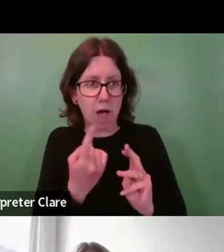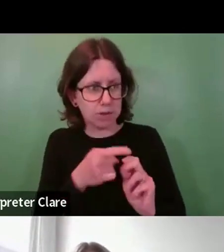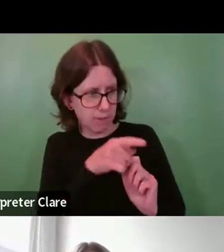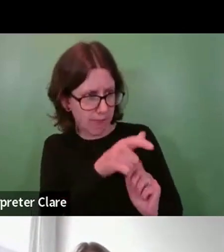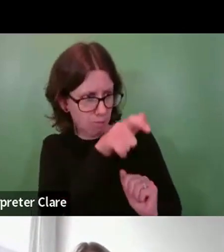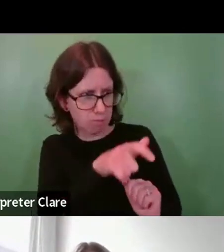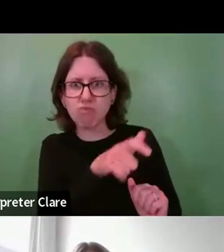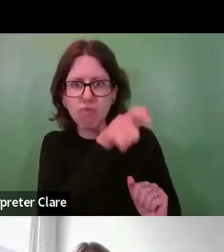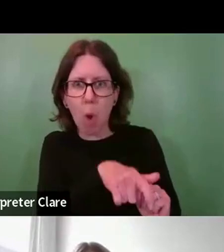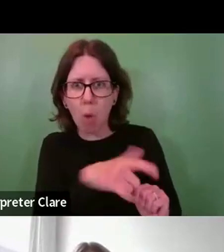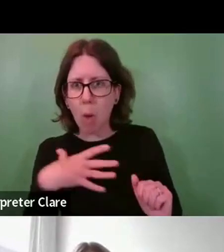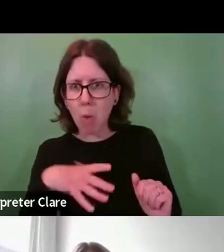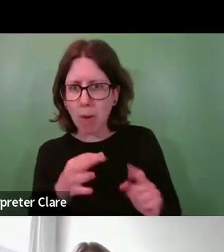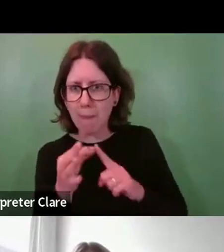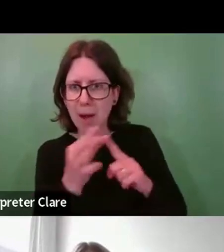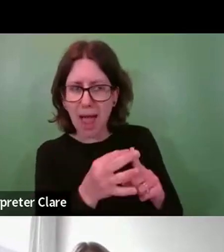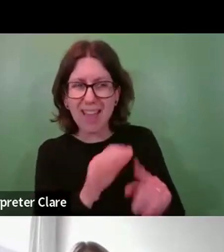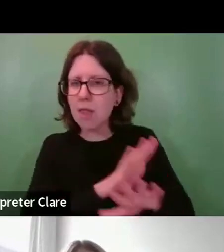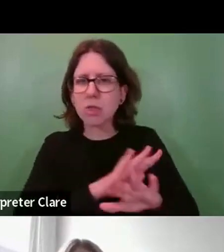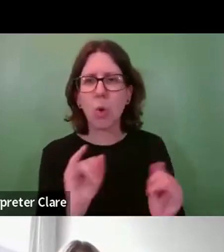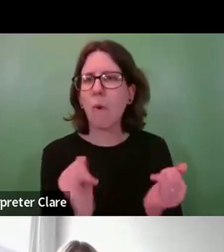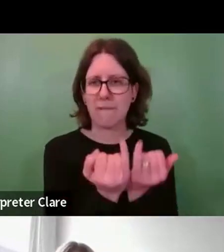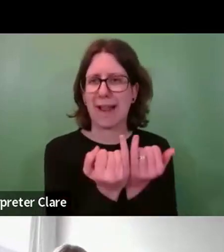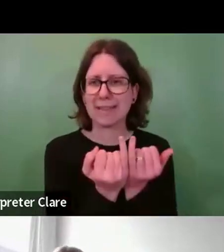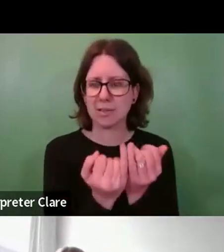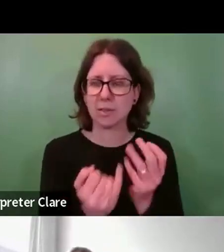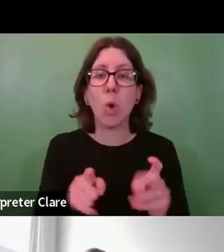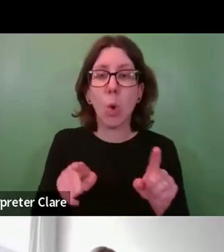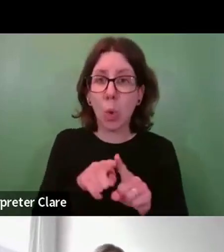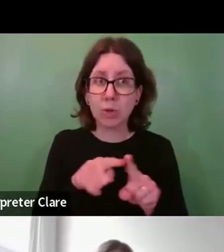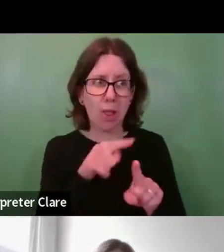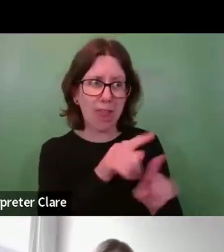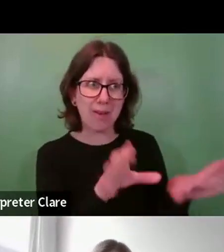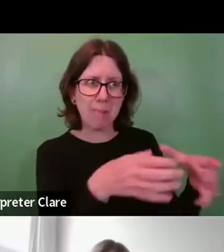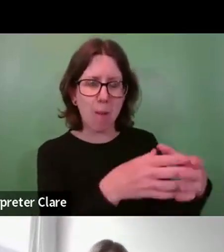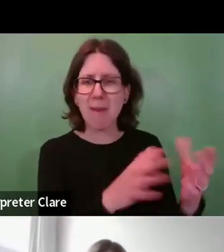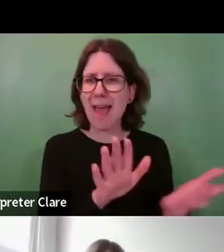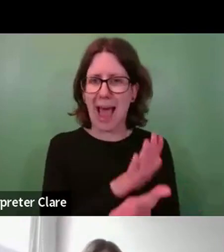you're applying to and also that the department that you work for is, is comfortable with you, with you applying as well.